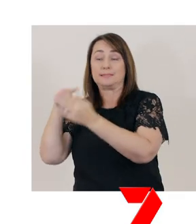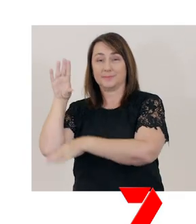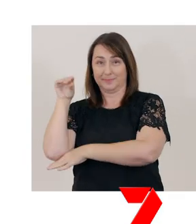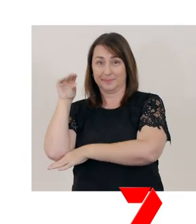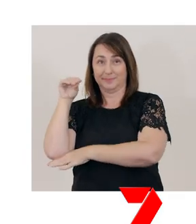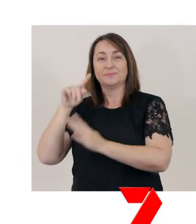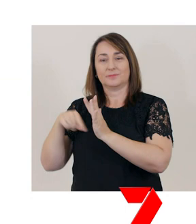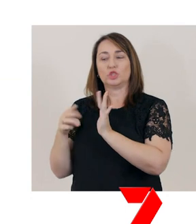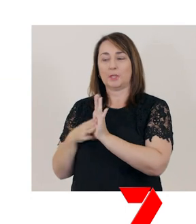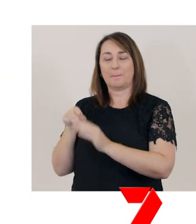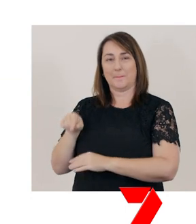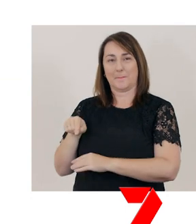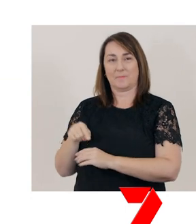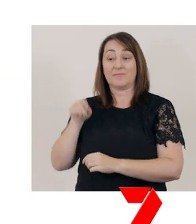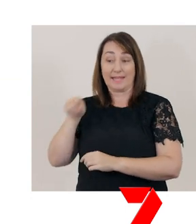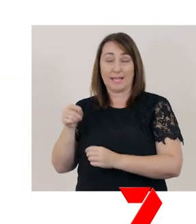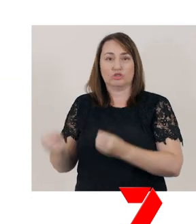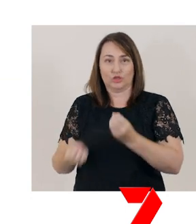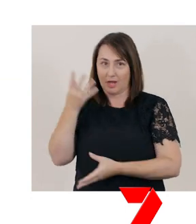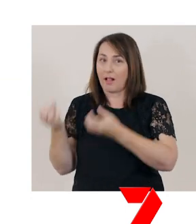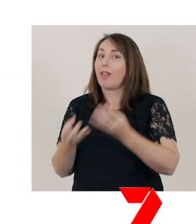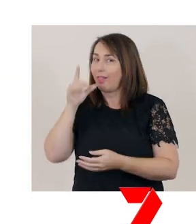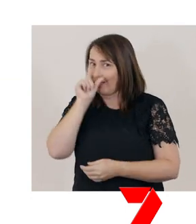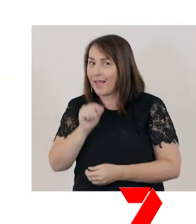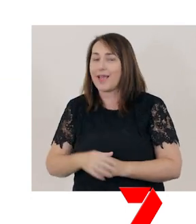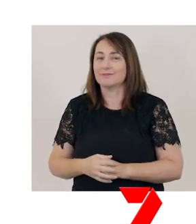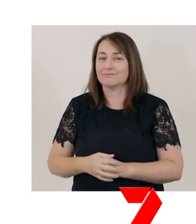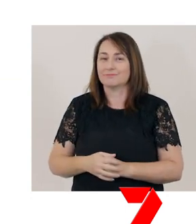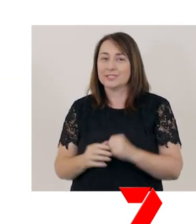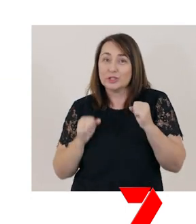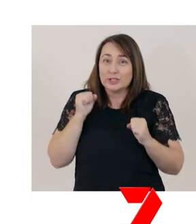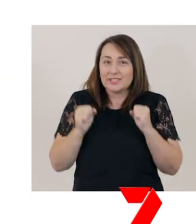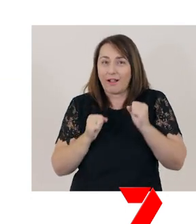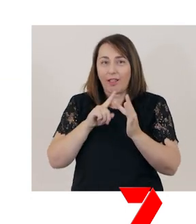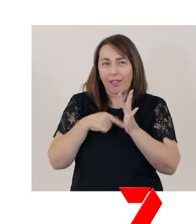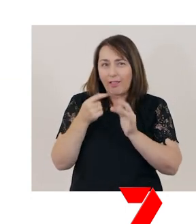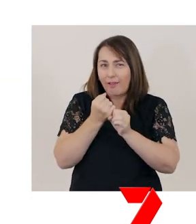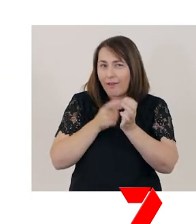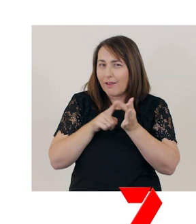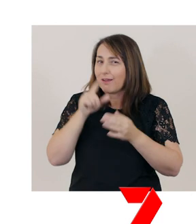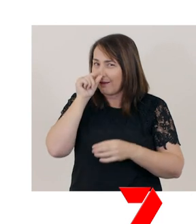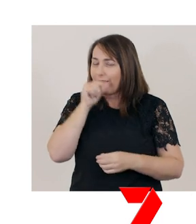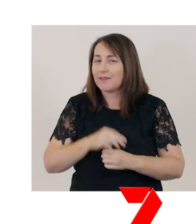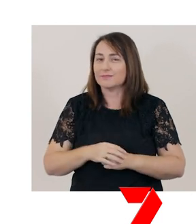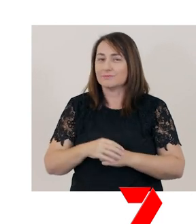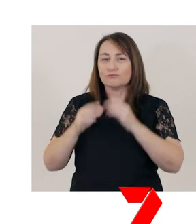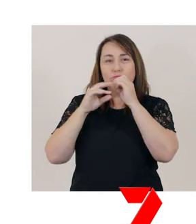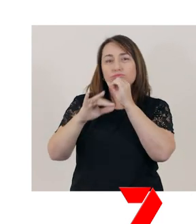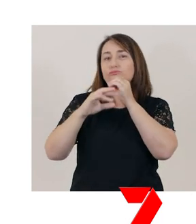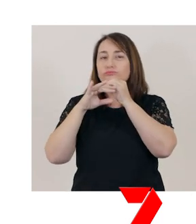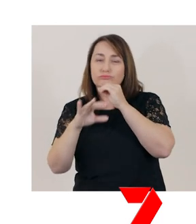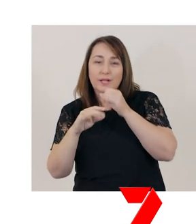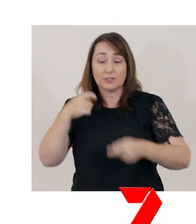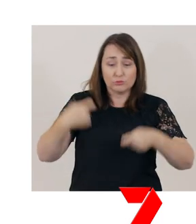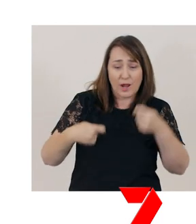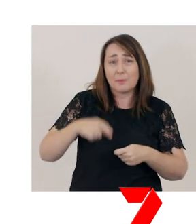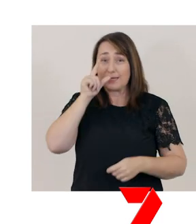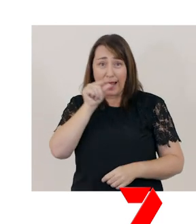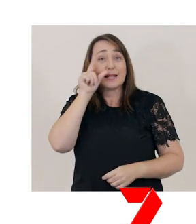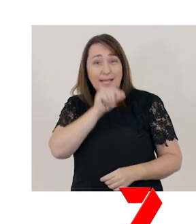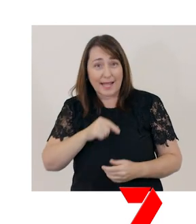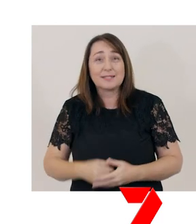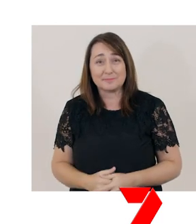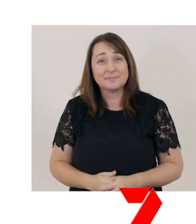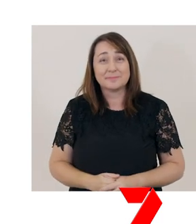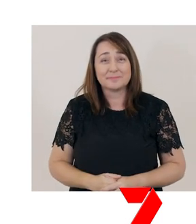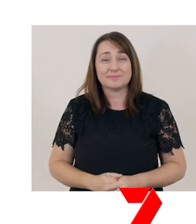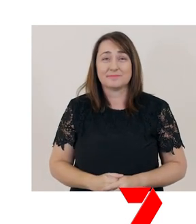Jim could juggle. Jim could jiggle. Jim could play the trumpet and the drums.